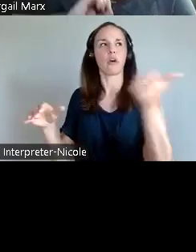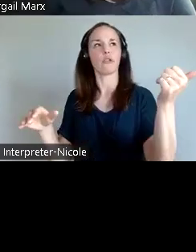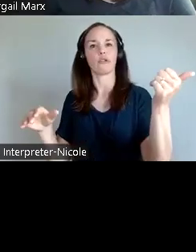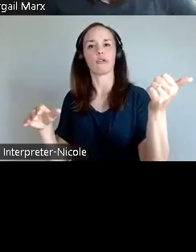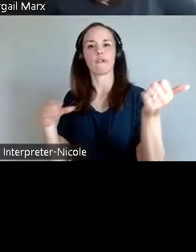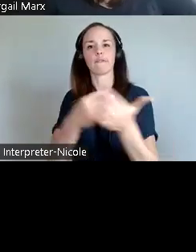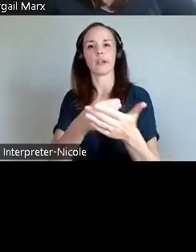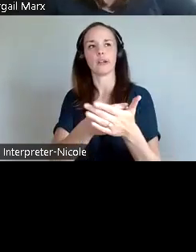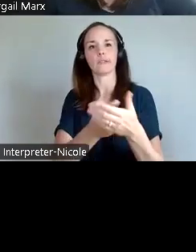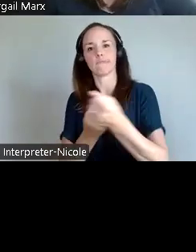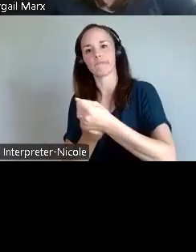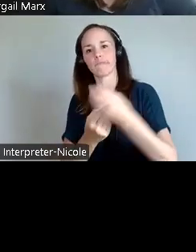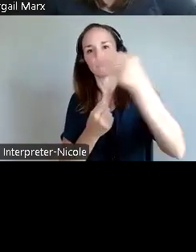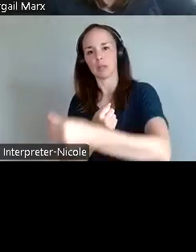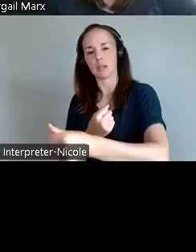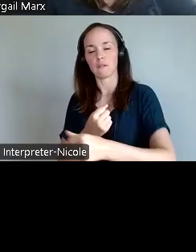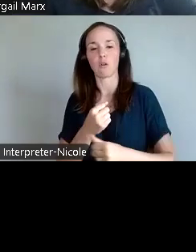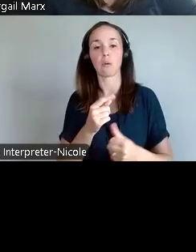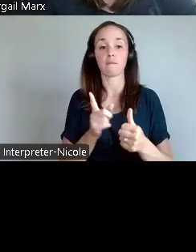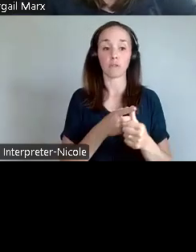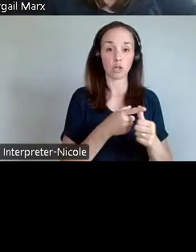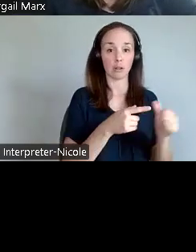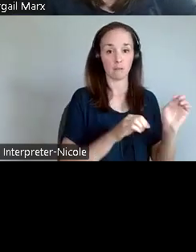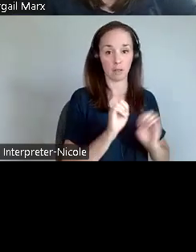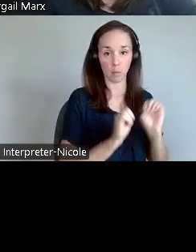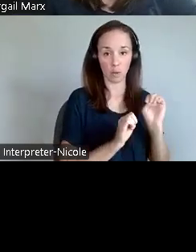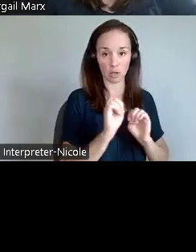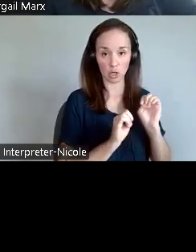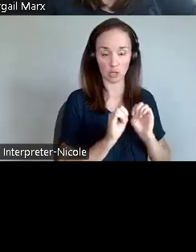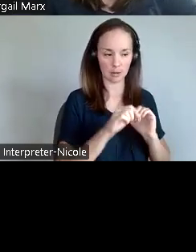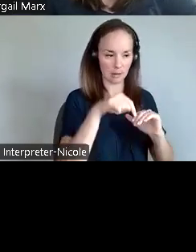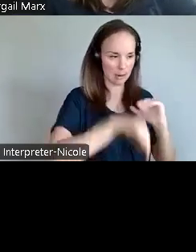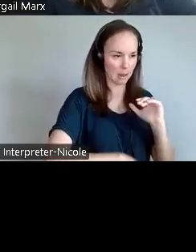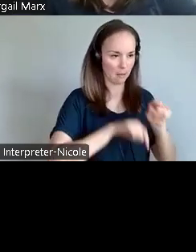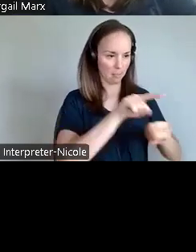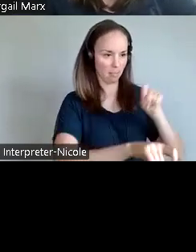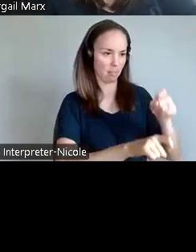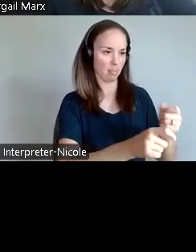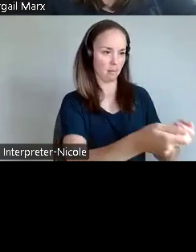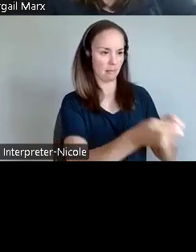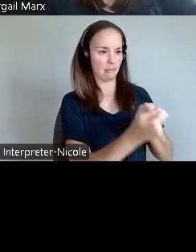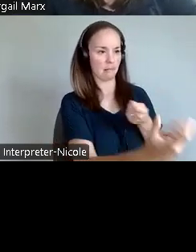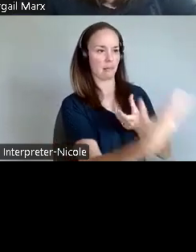So we start with that initial evaluation where we're getting that in depth background information. Remember it's really important to think